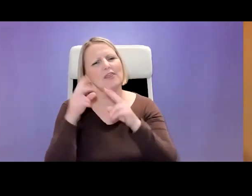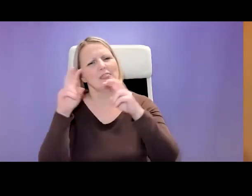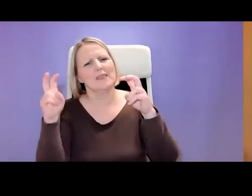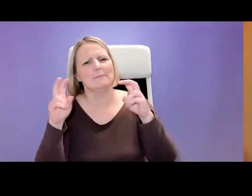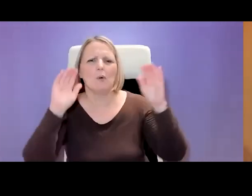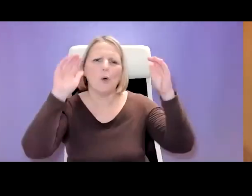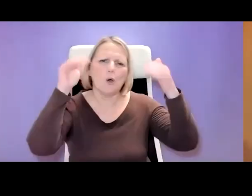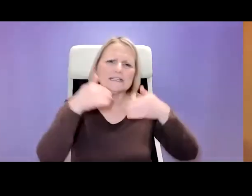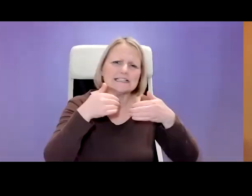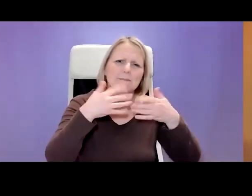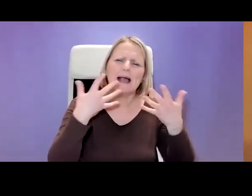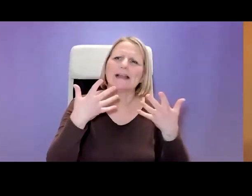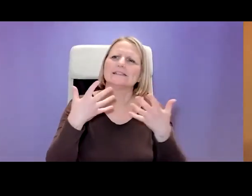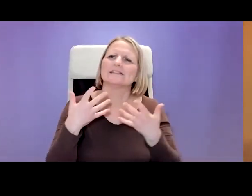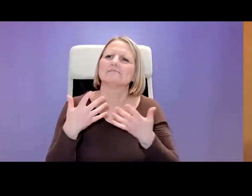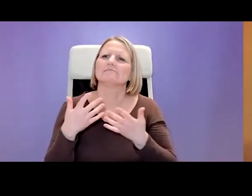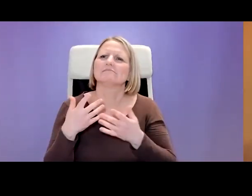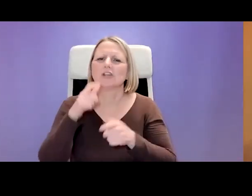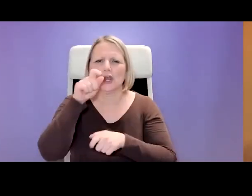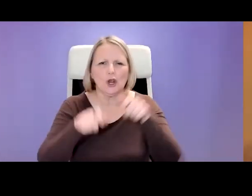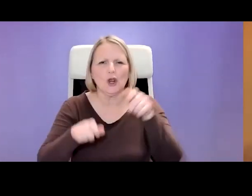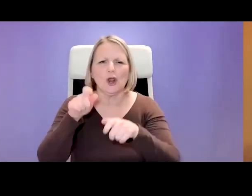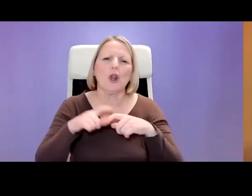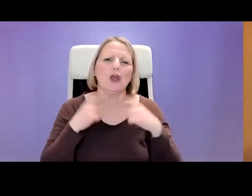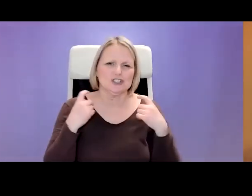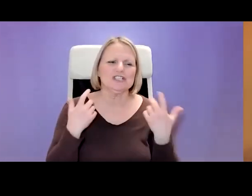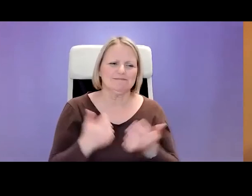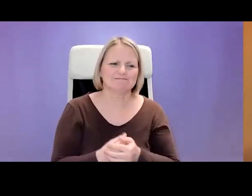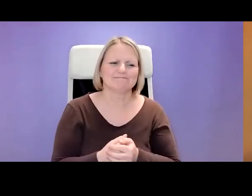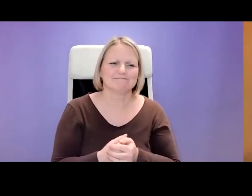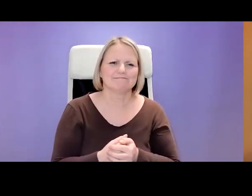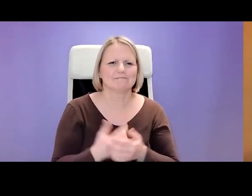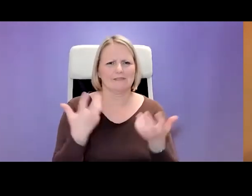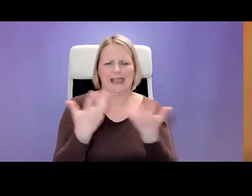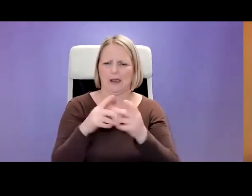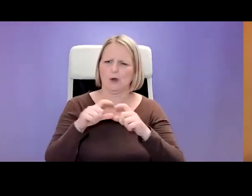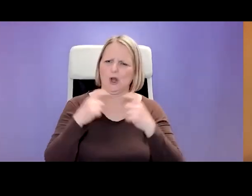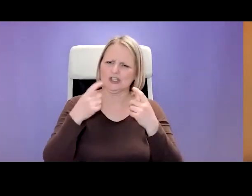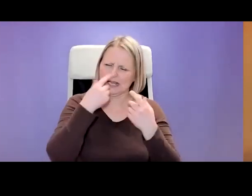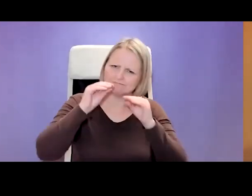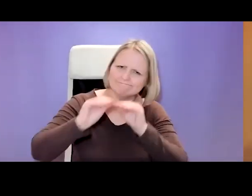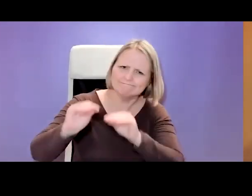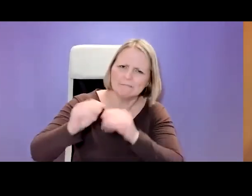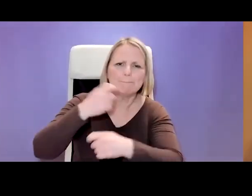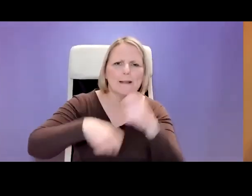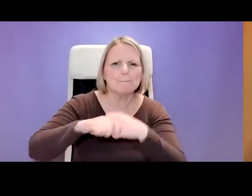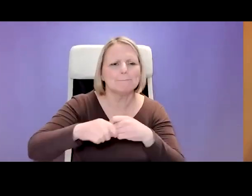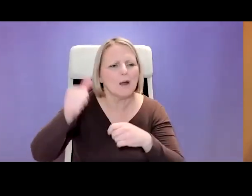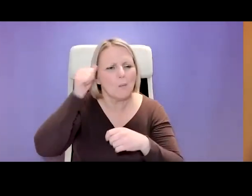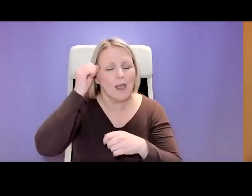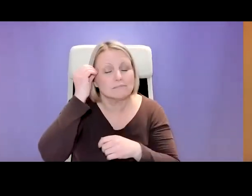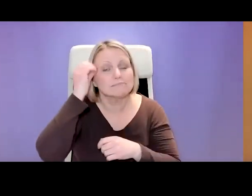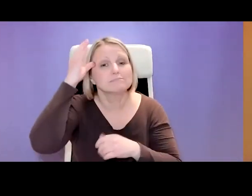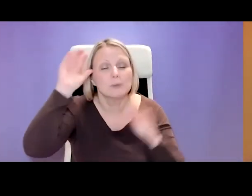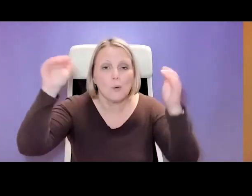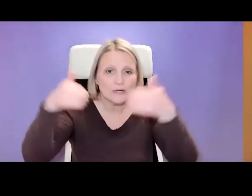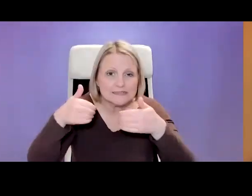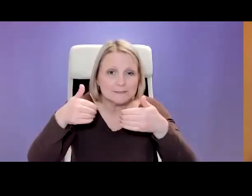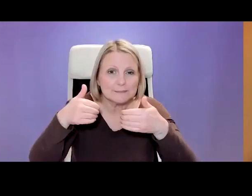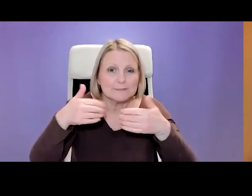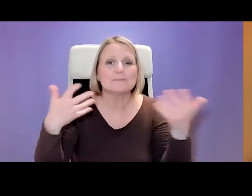On the one hand, there was the question about how clergy can be trained to become more aware of autism, and how to